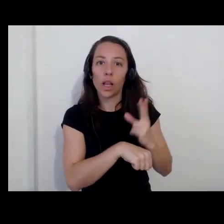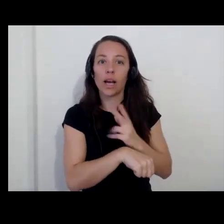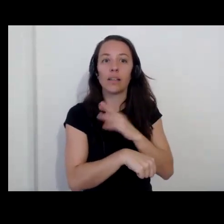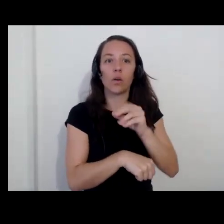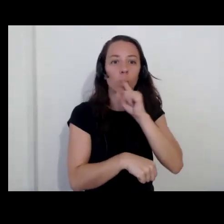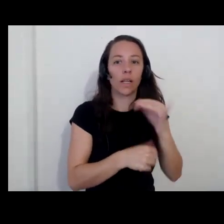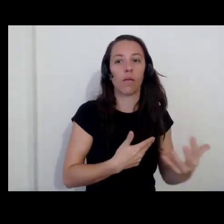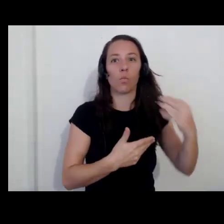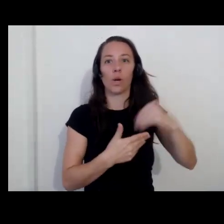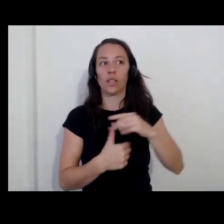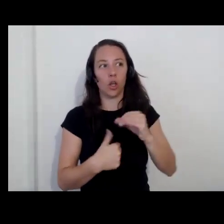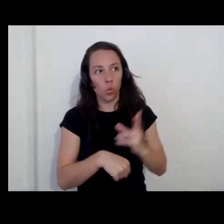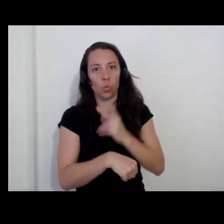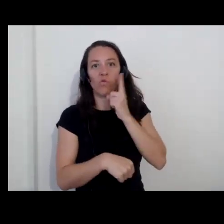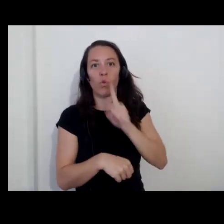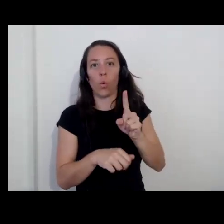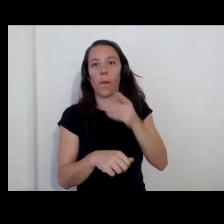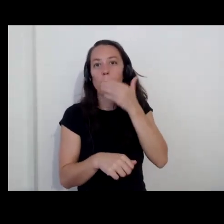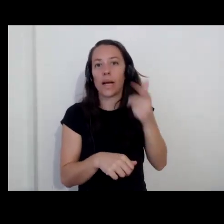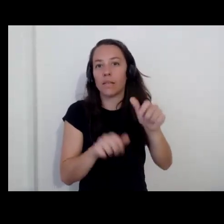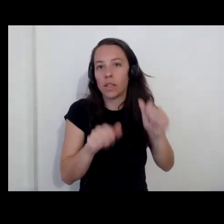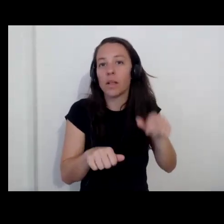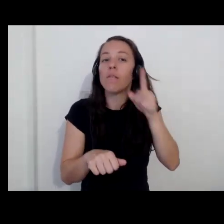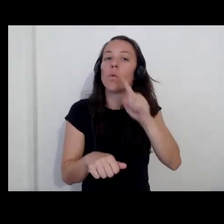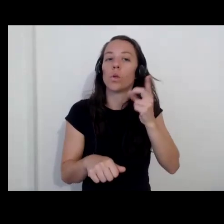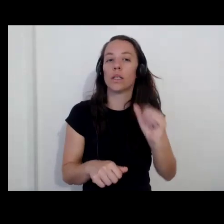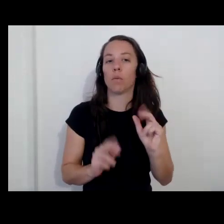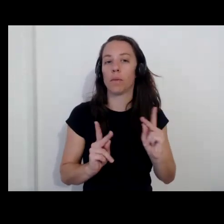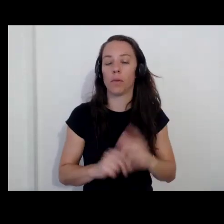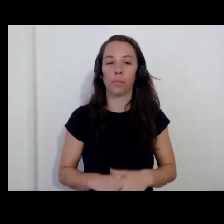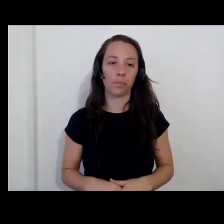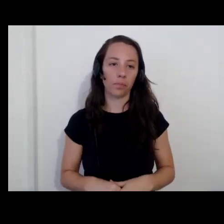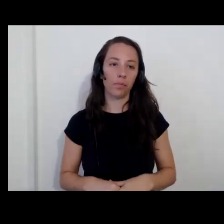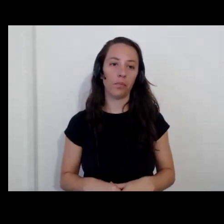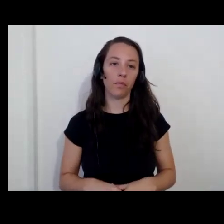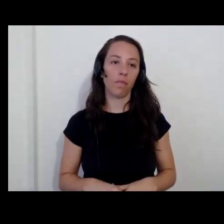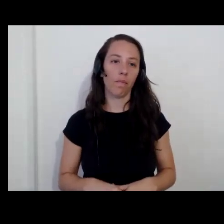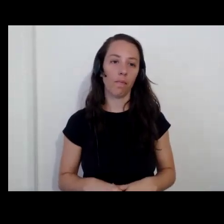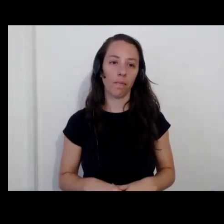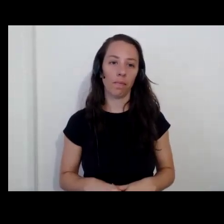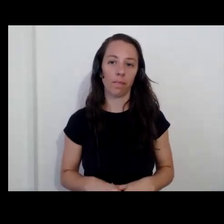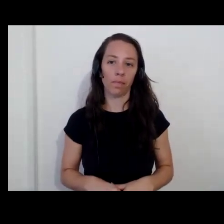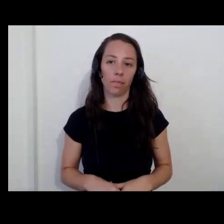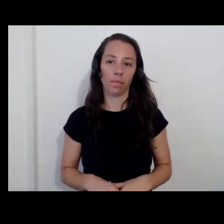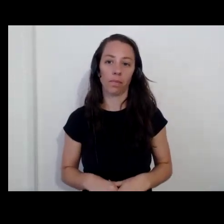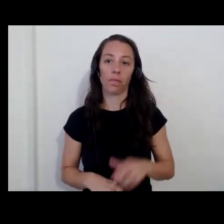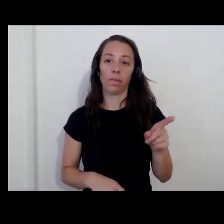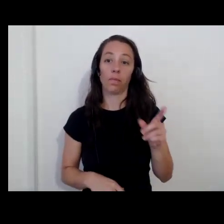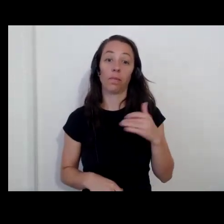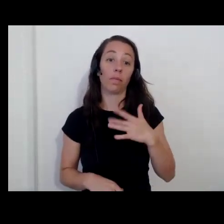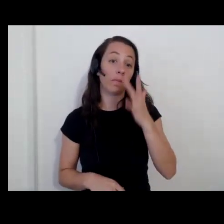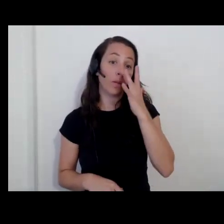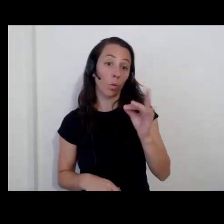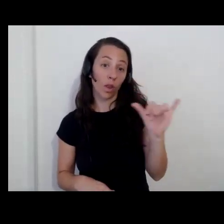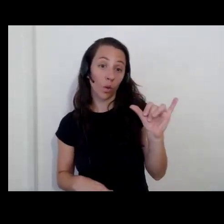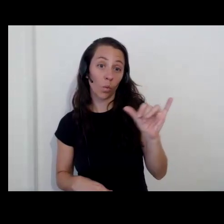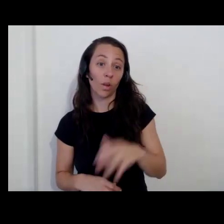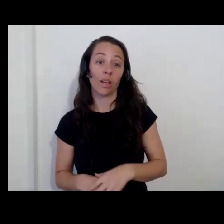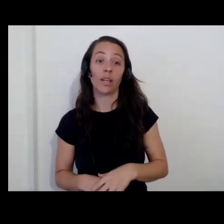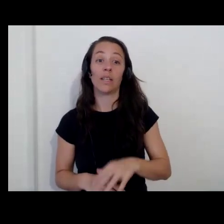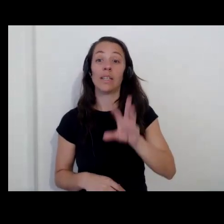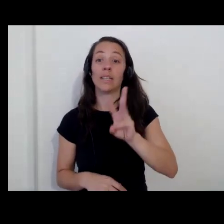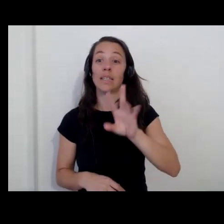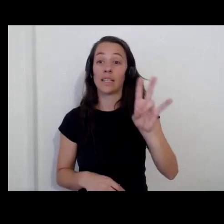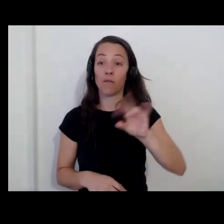best of its ability for the Disabled community. It's really interesting as well, 67% of Disabled